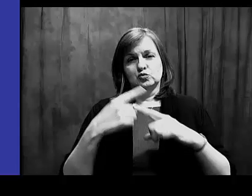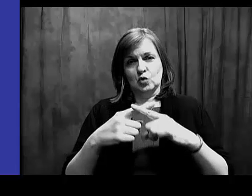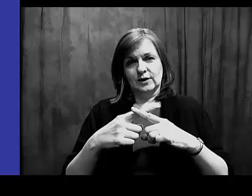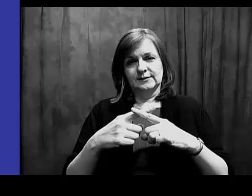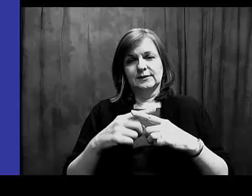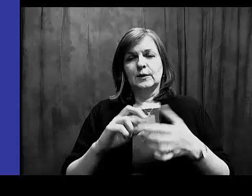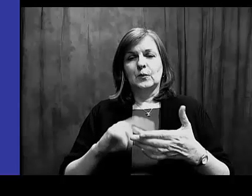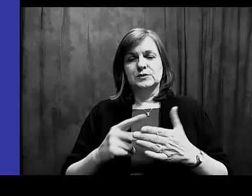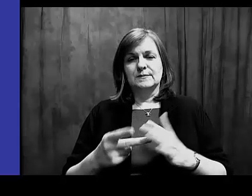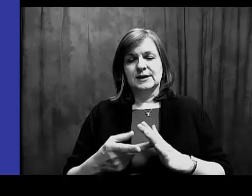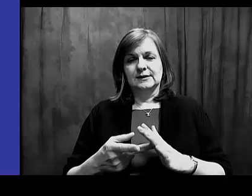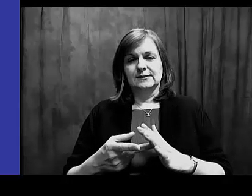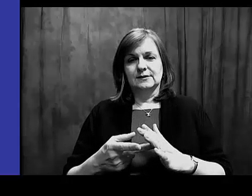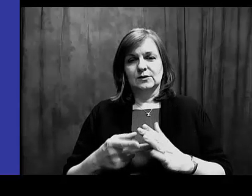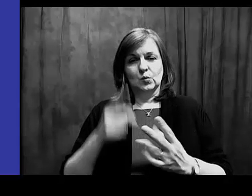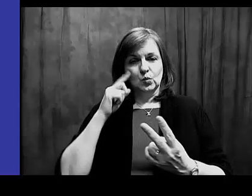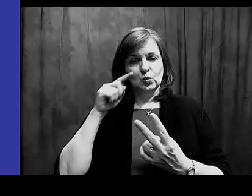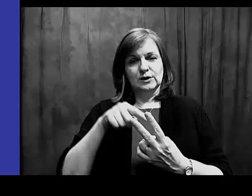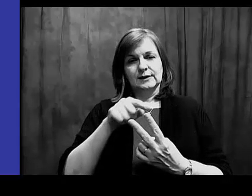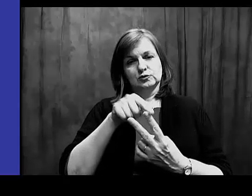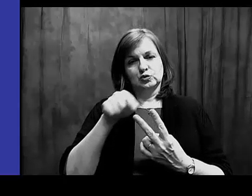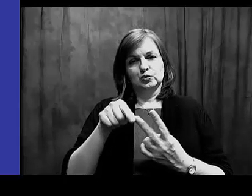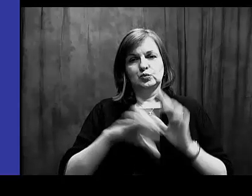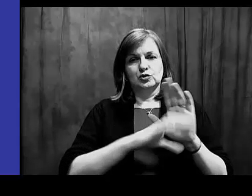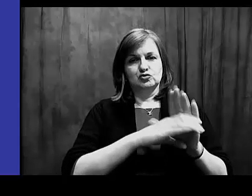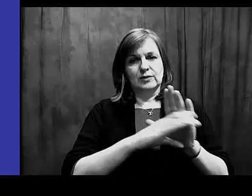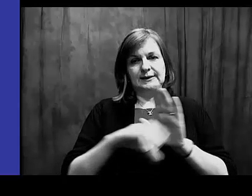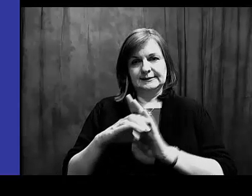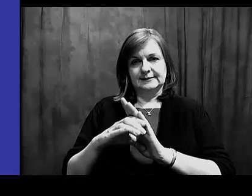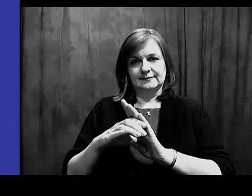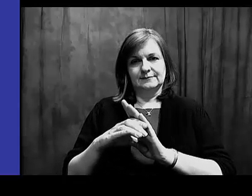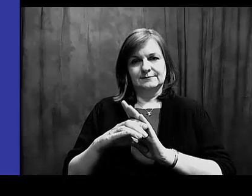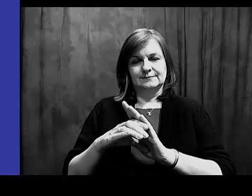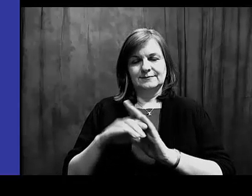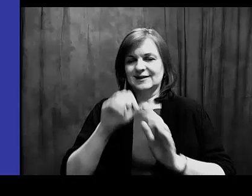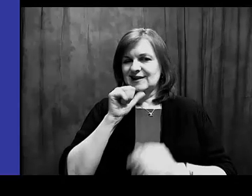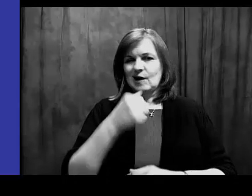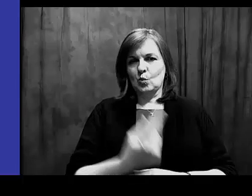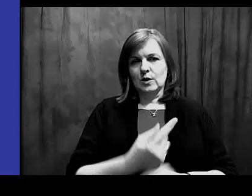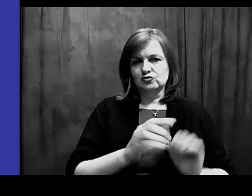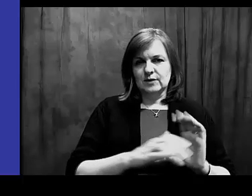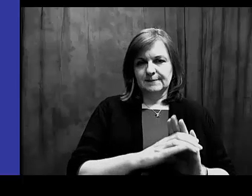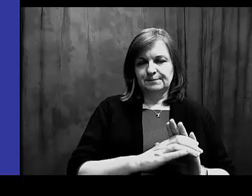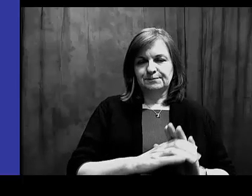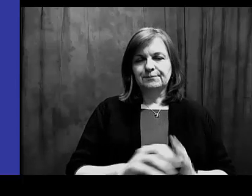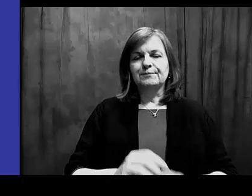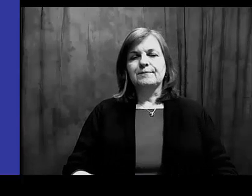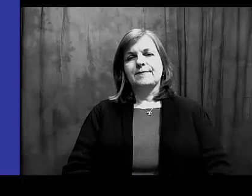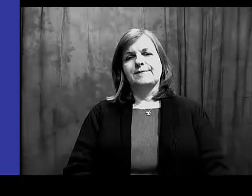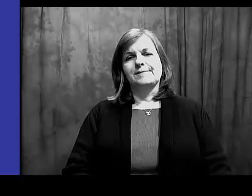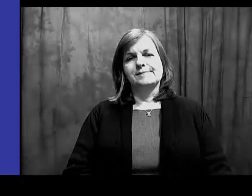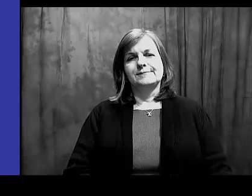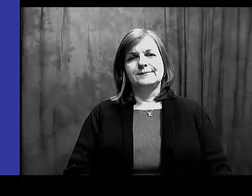so this is looking at two traits instead of just one